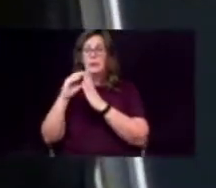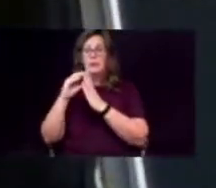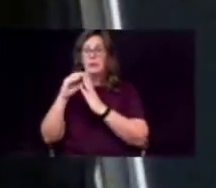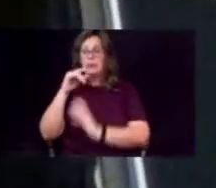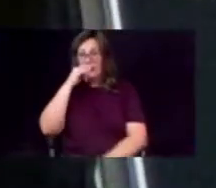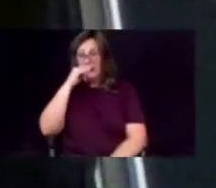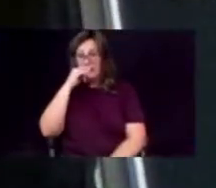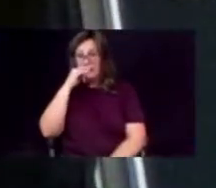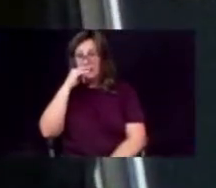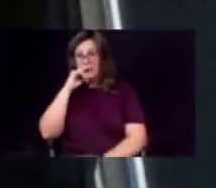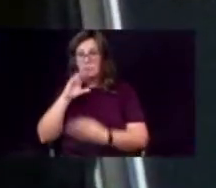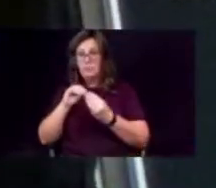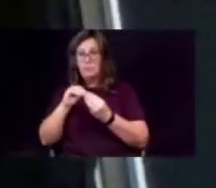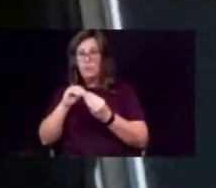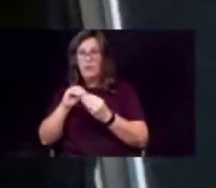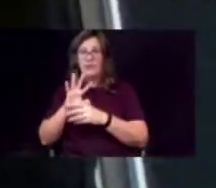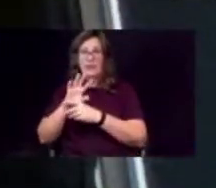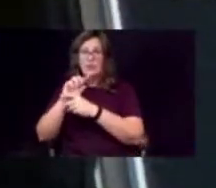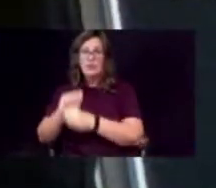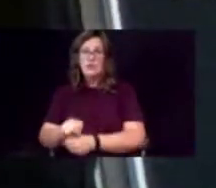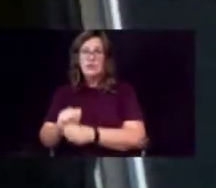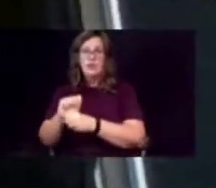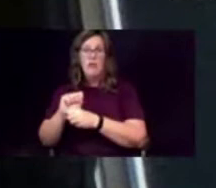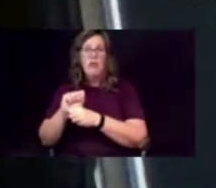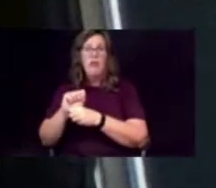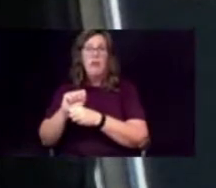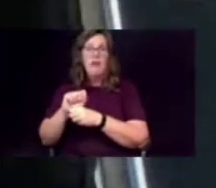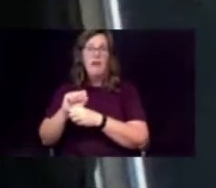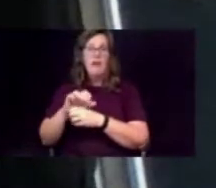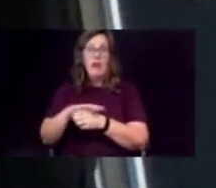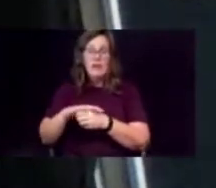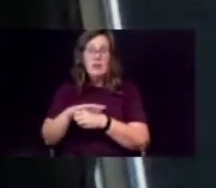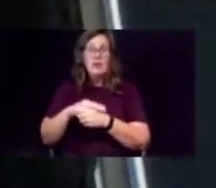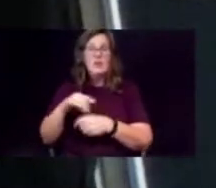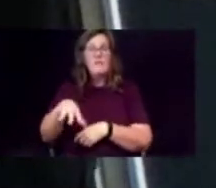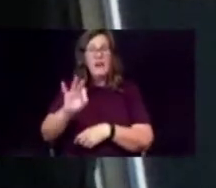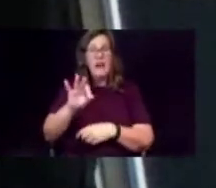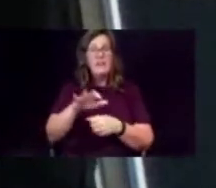is that you just find the communities that truly accept you and you explore all the communities